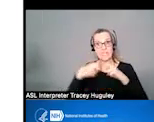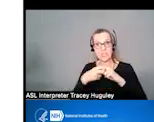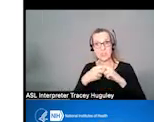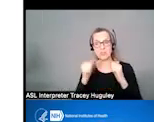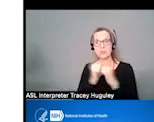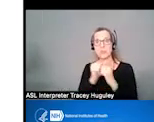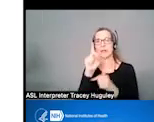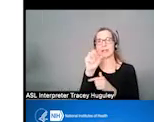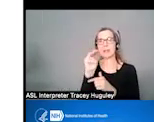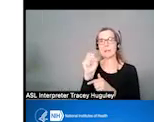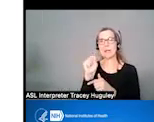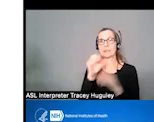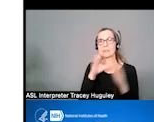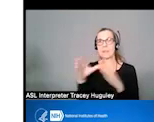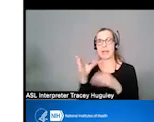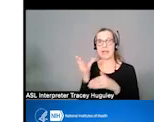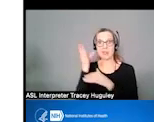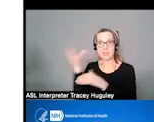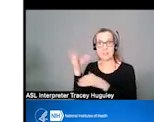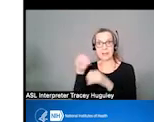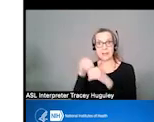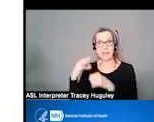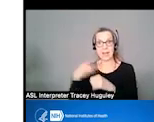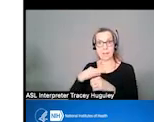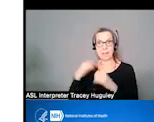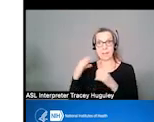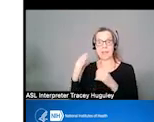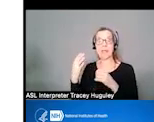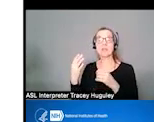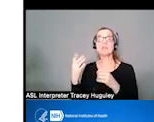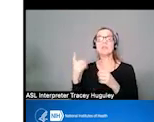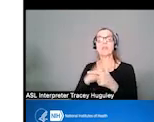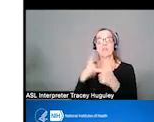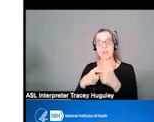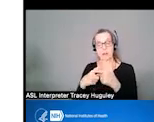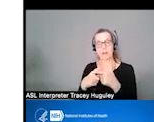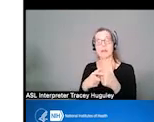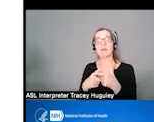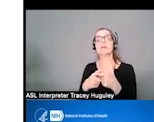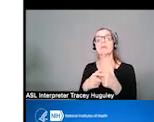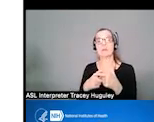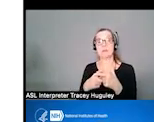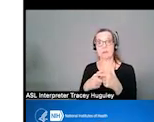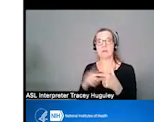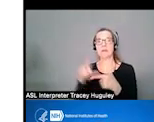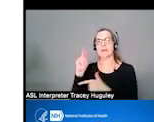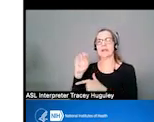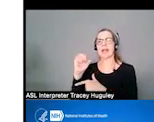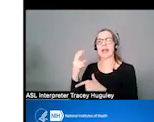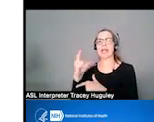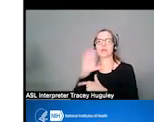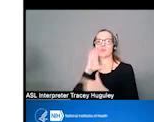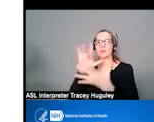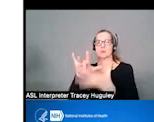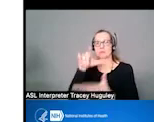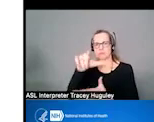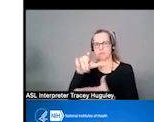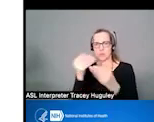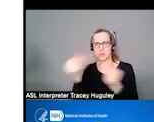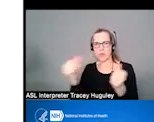that you have provided in your application, then you will be hearing from NIH staff. They'll reach out to you to resolve any issues